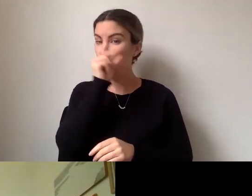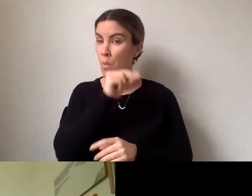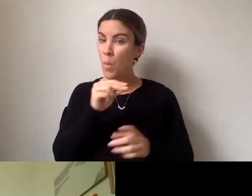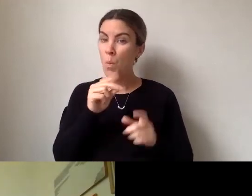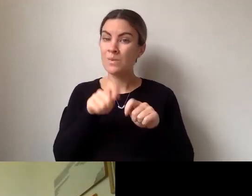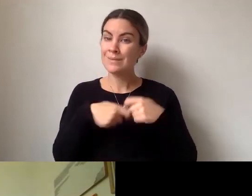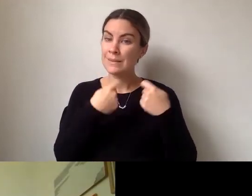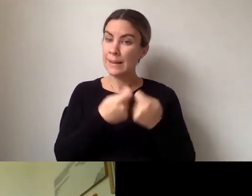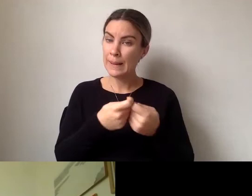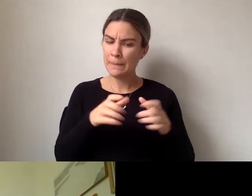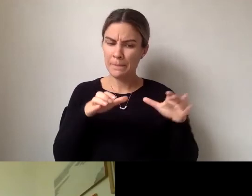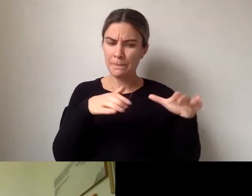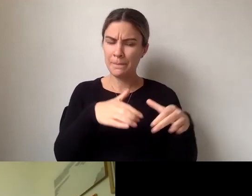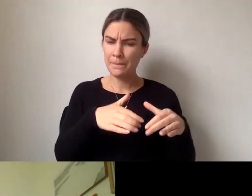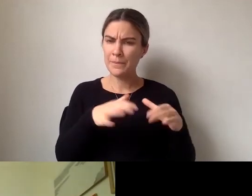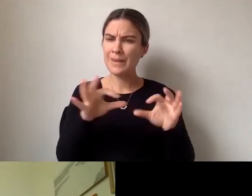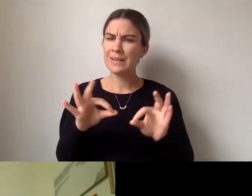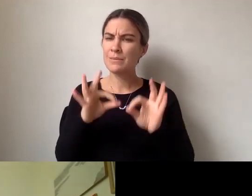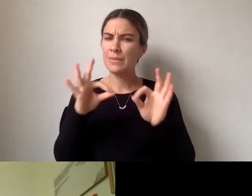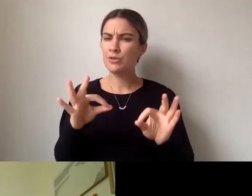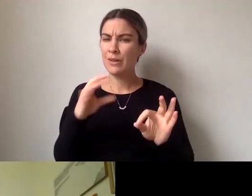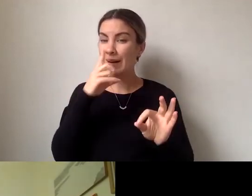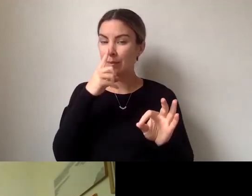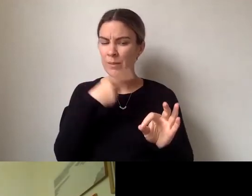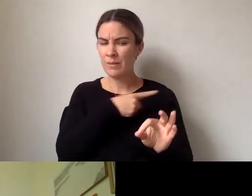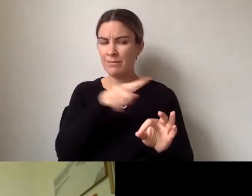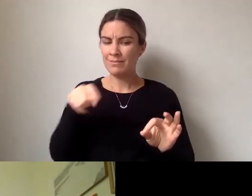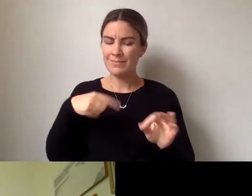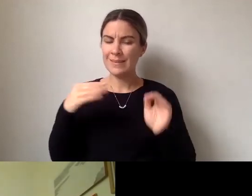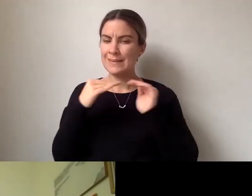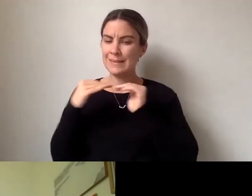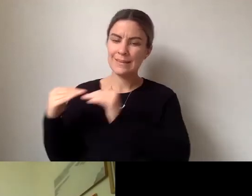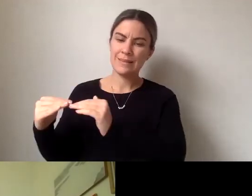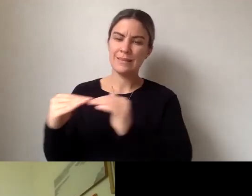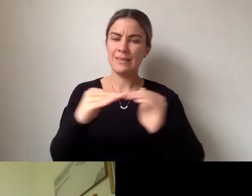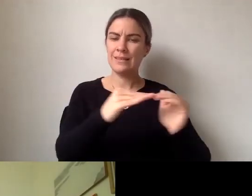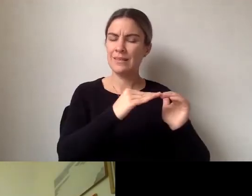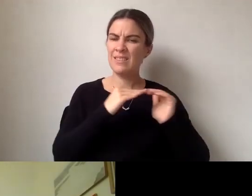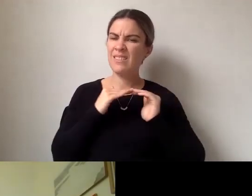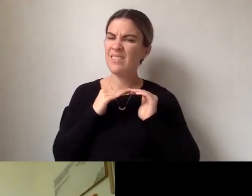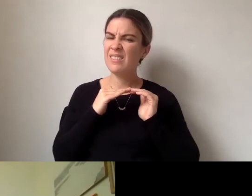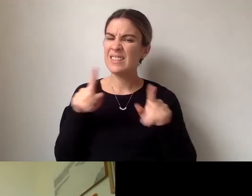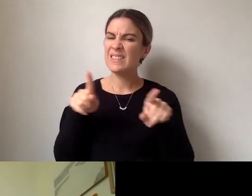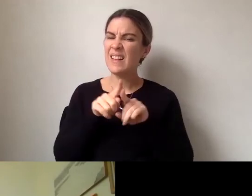Particularly where people are all on the same level. So, I work in an